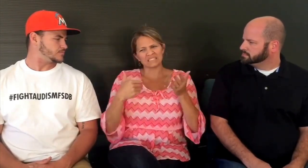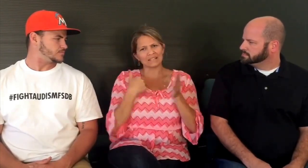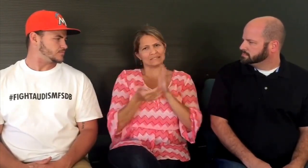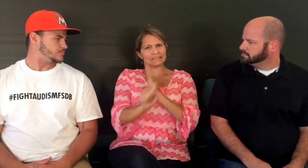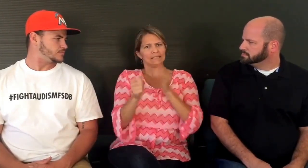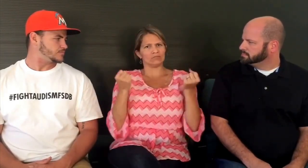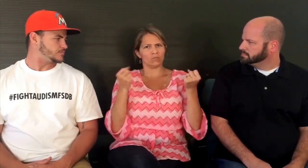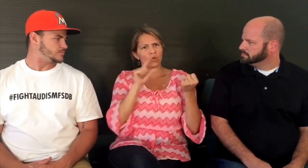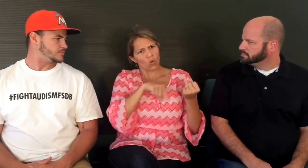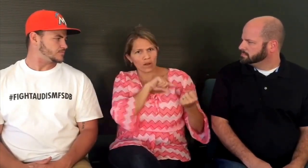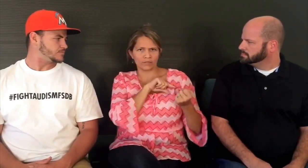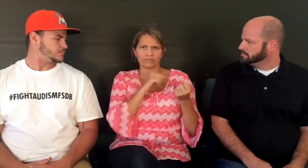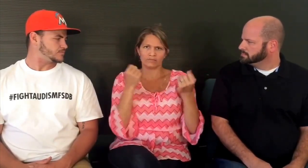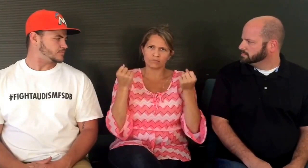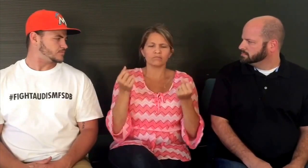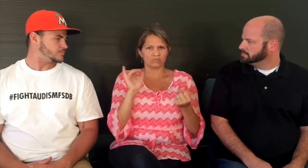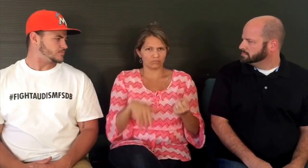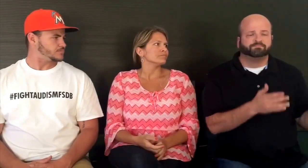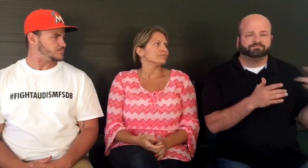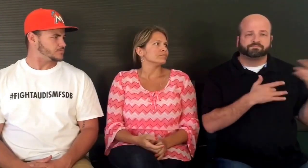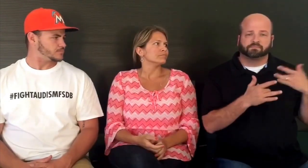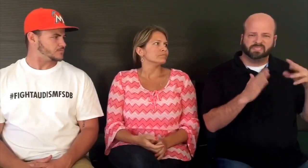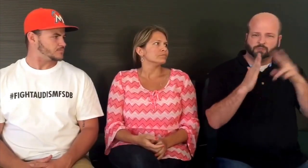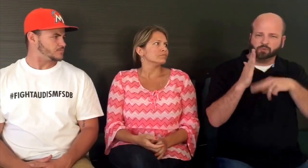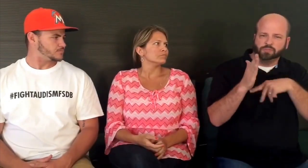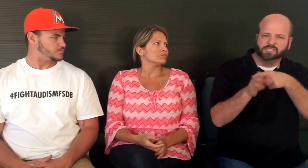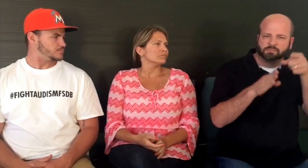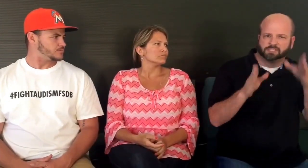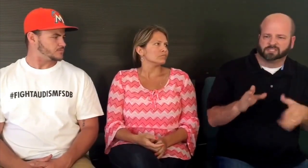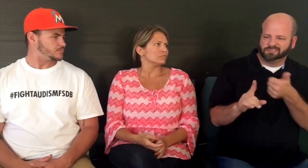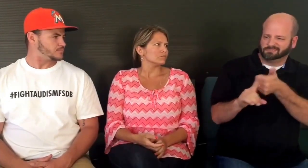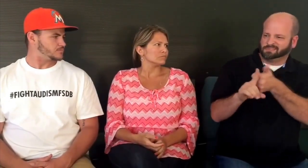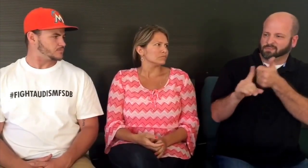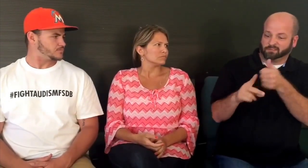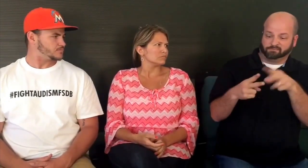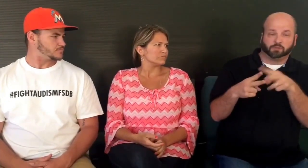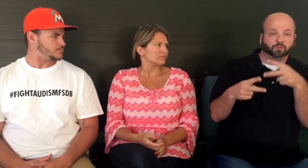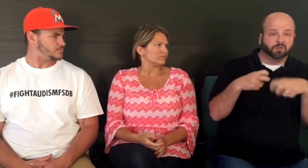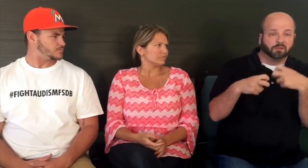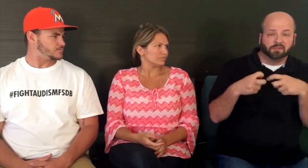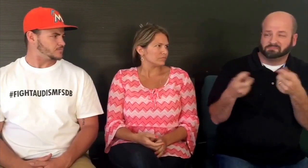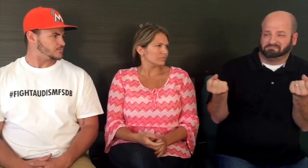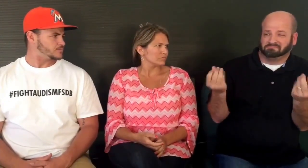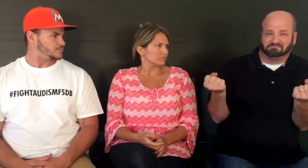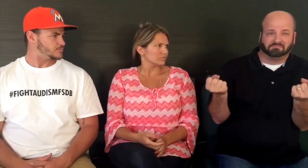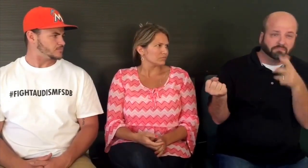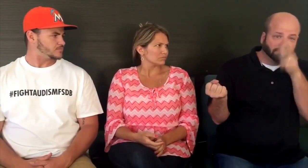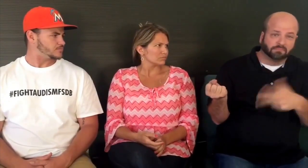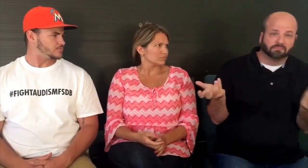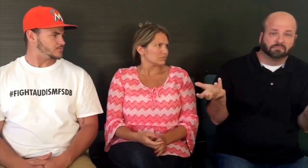They’ve got to be skilled and qualified signers. A big concern is that the reading specialist is lousy at signing.